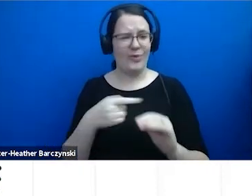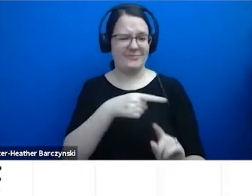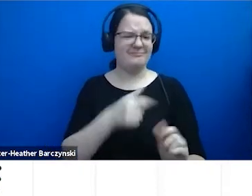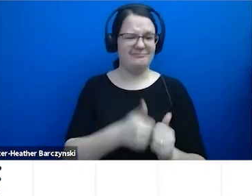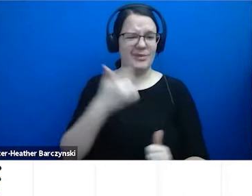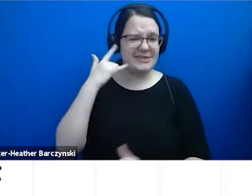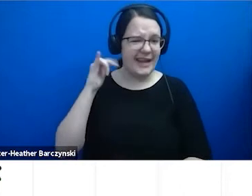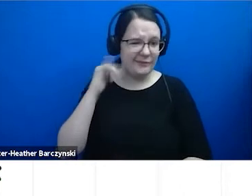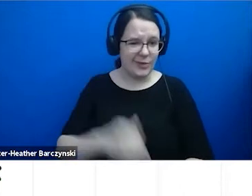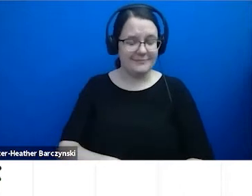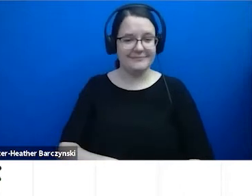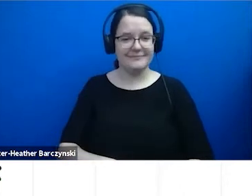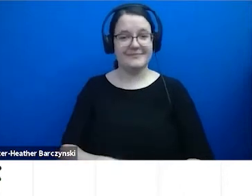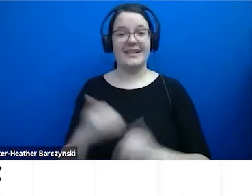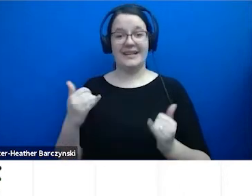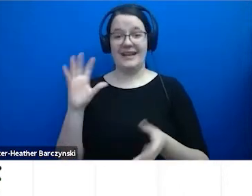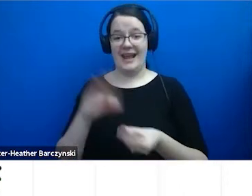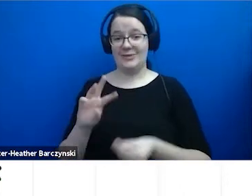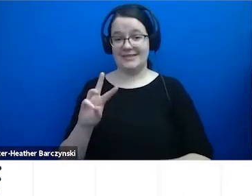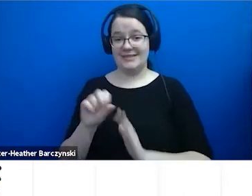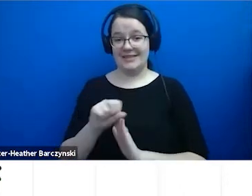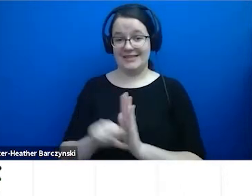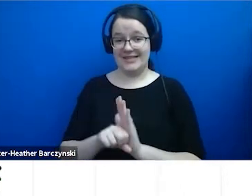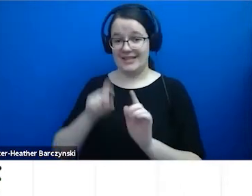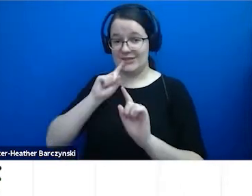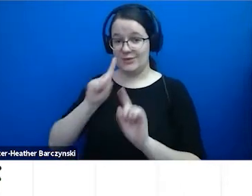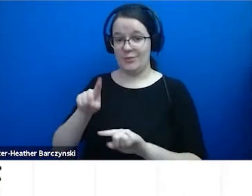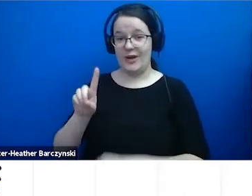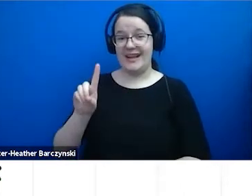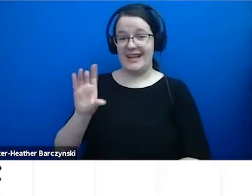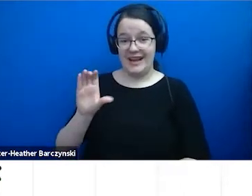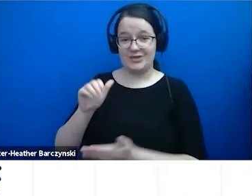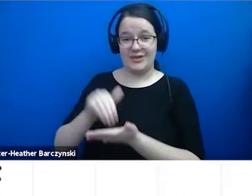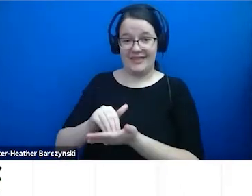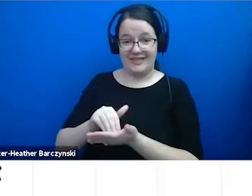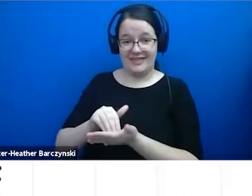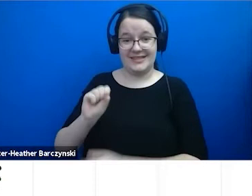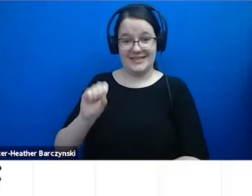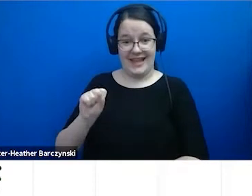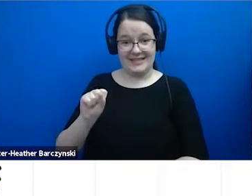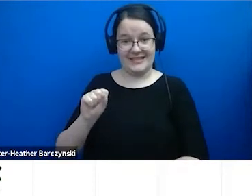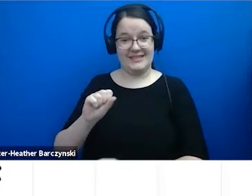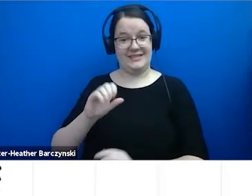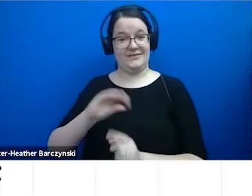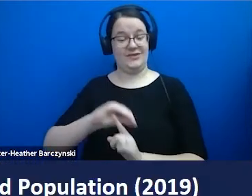six states are now reporting over a hundred thousand cases of covid in children next slide please